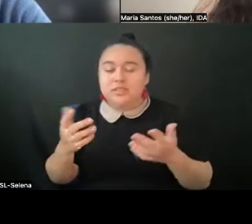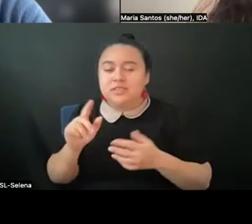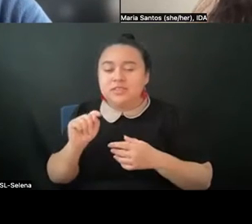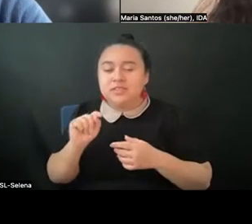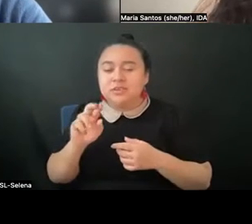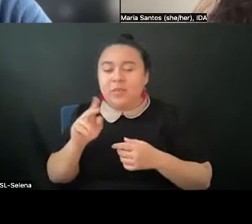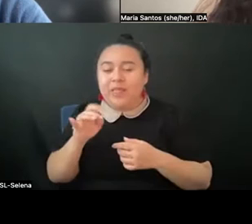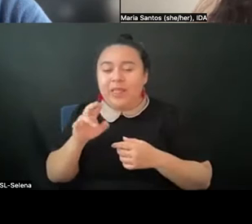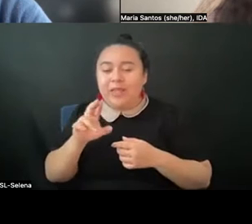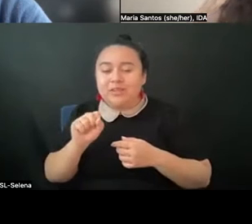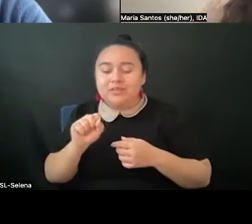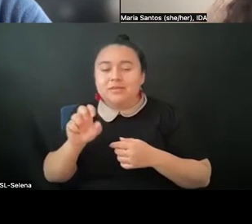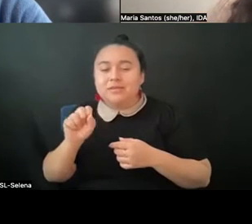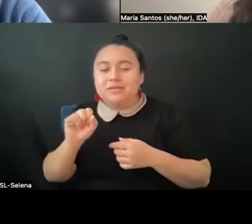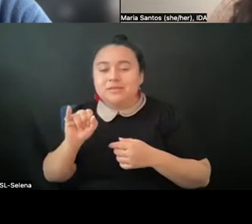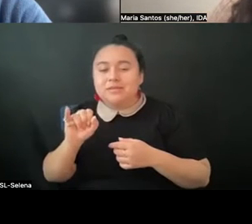It's just trailers, sizzle reels, like you say don't let us sit with what you're really trying to